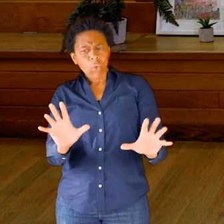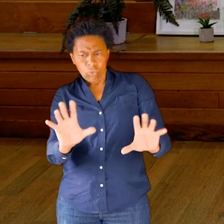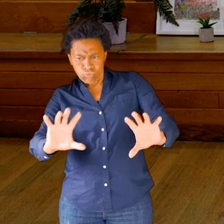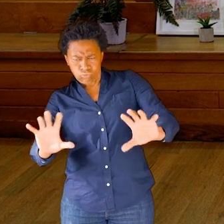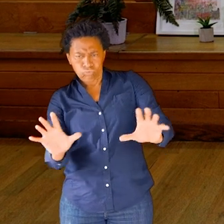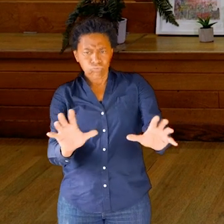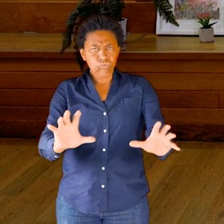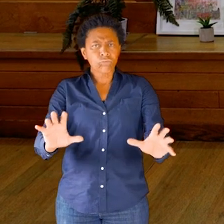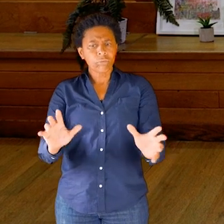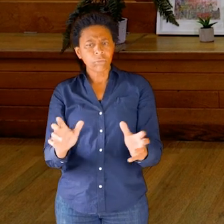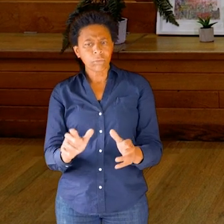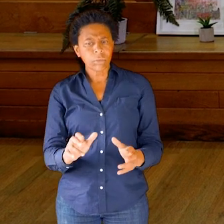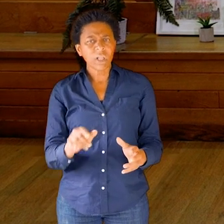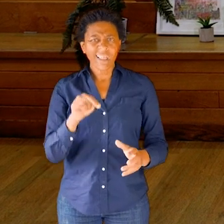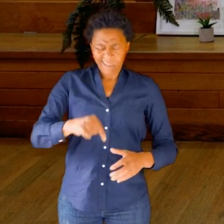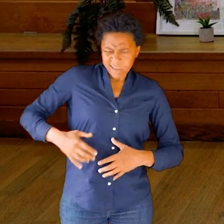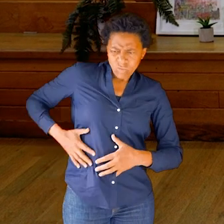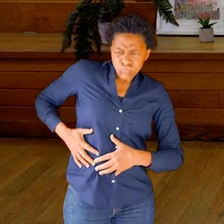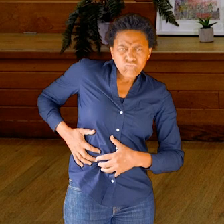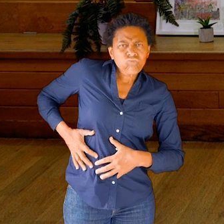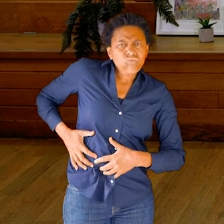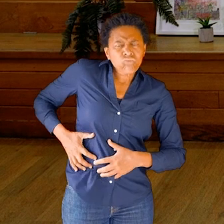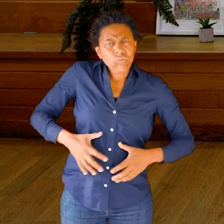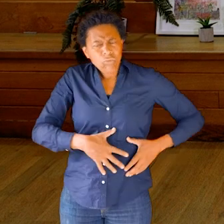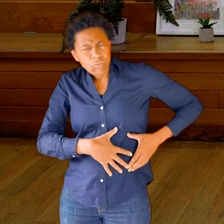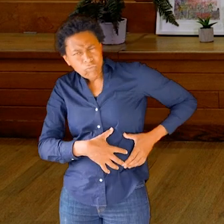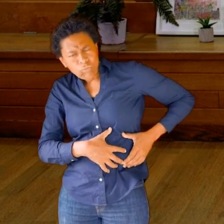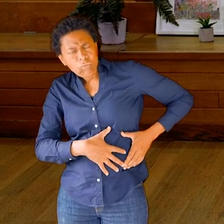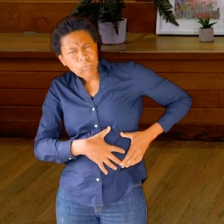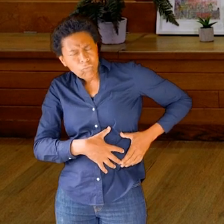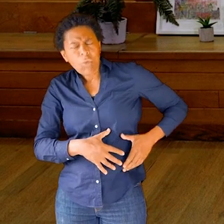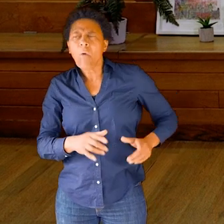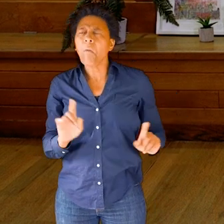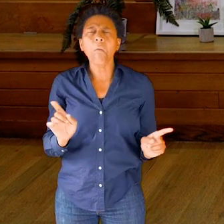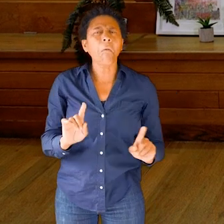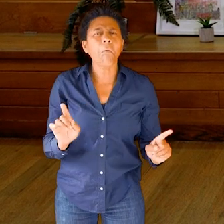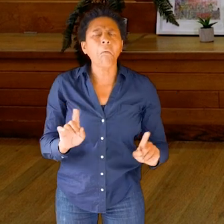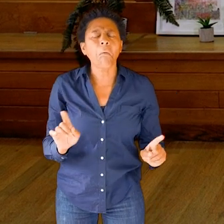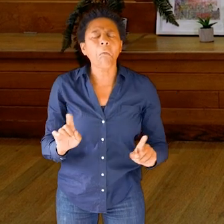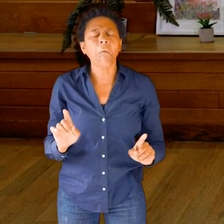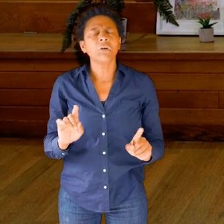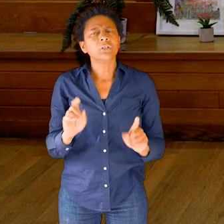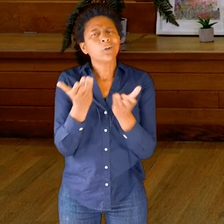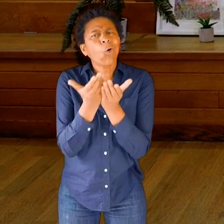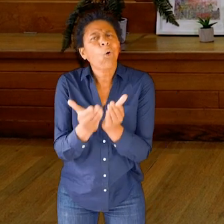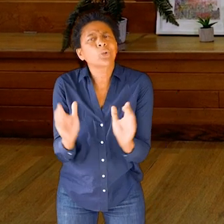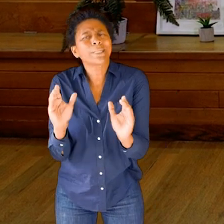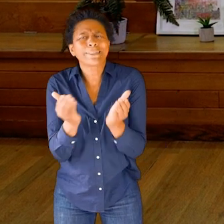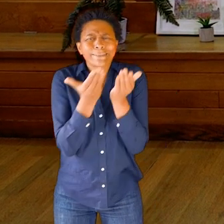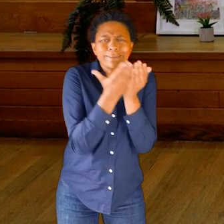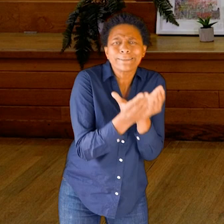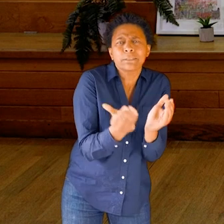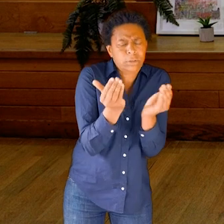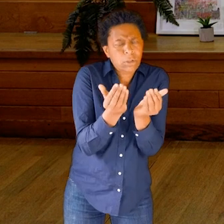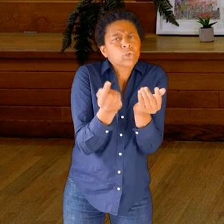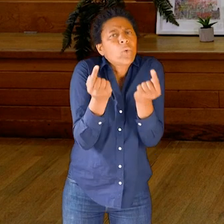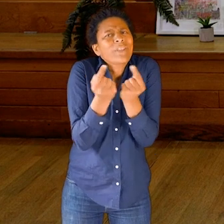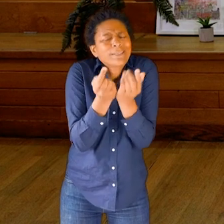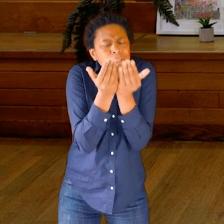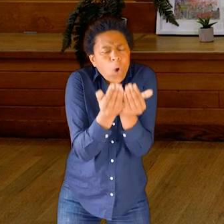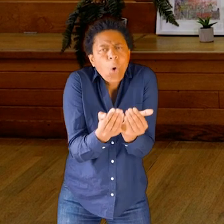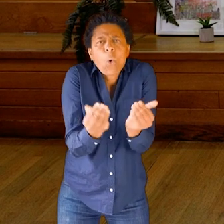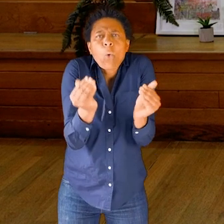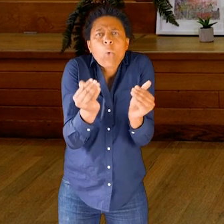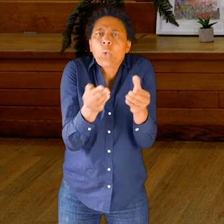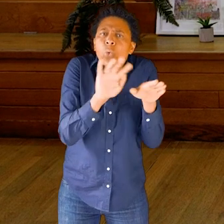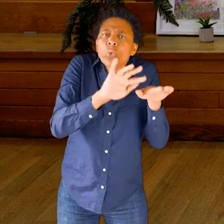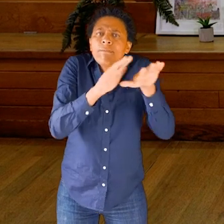easily feel … this kind of possibility of these containers that hold fluid.